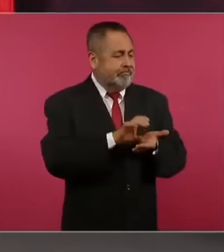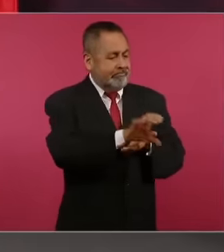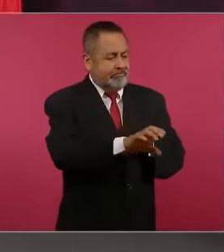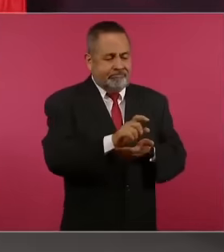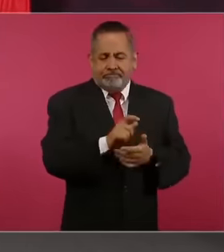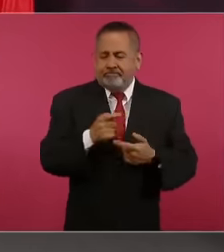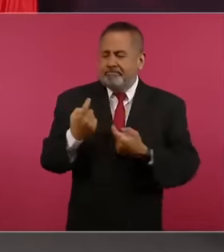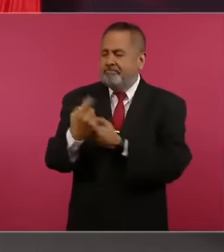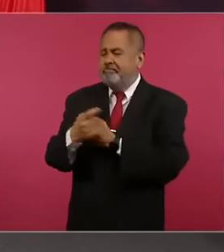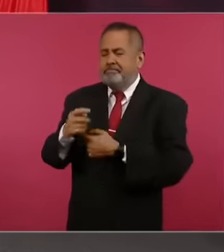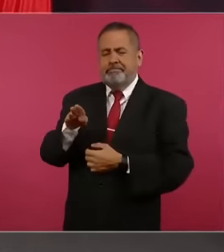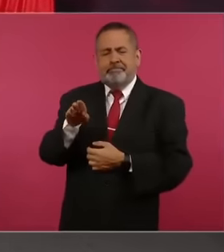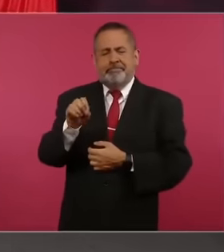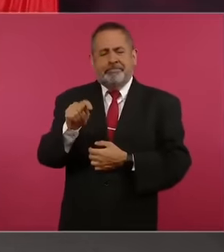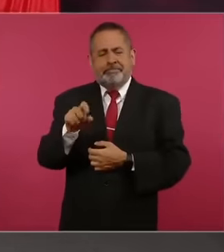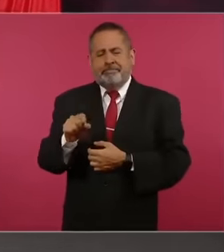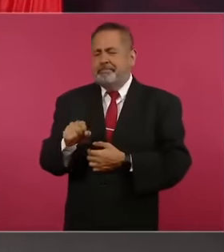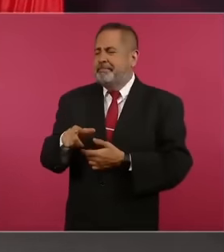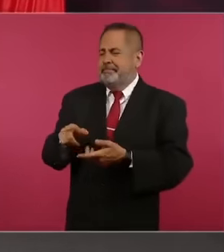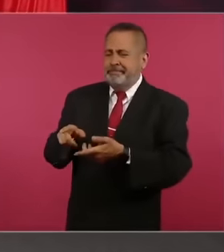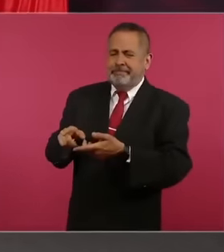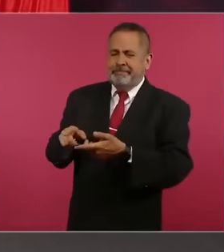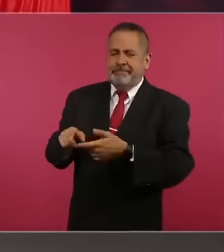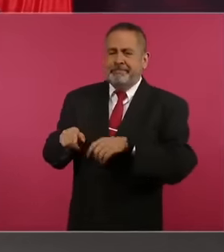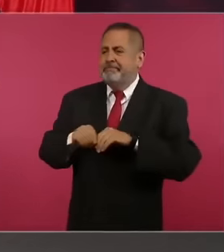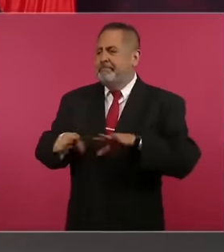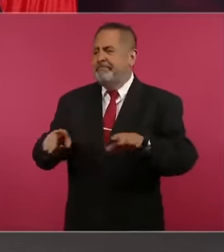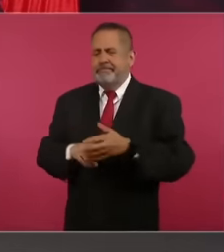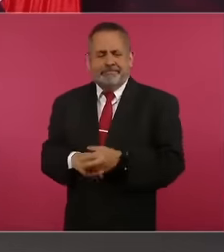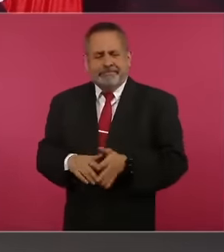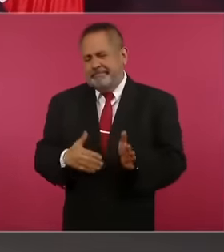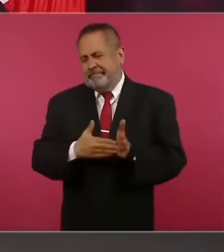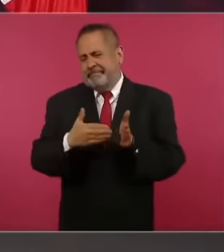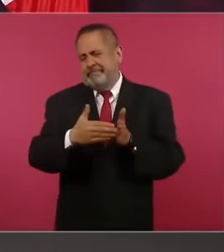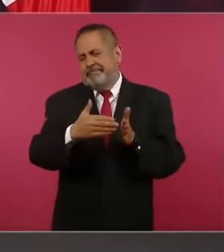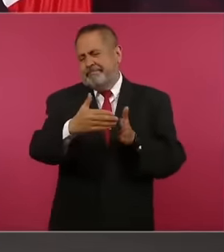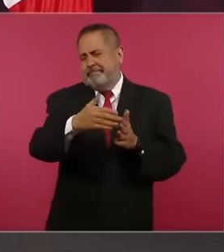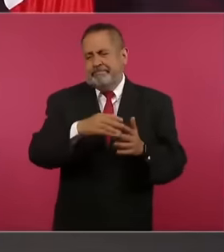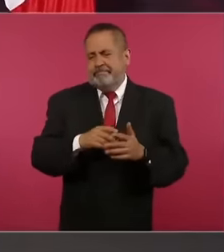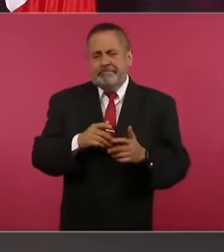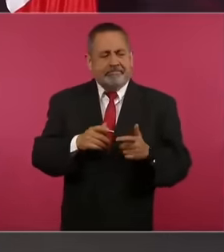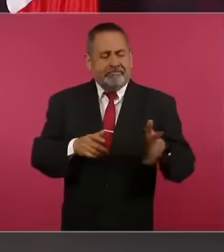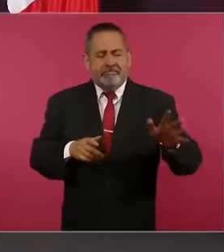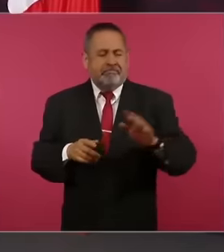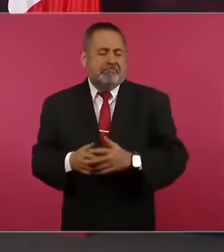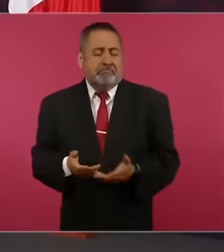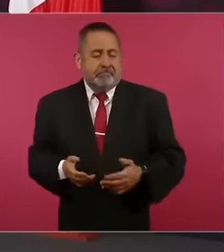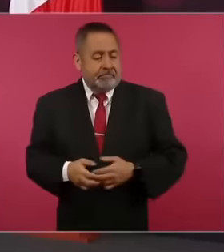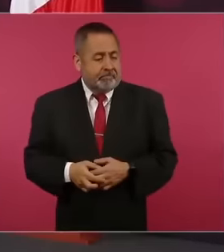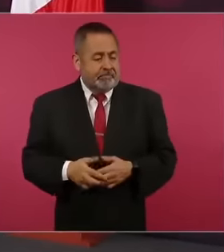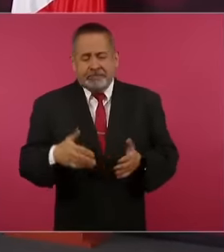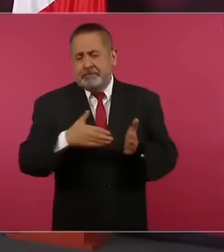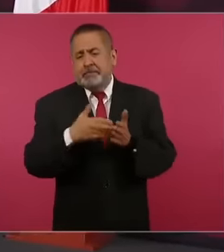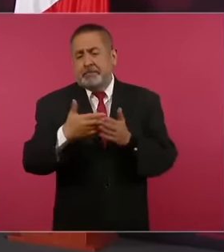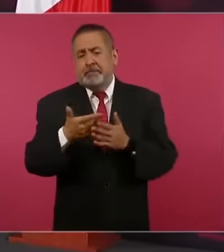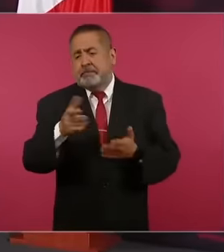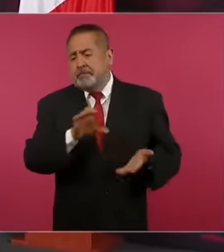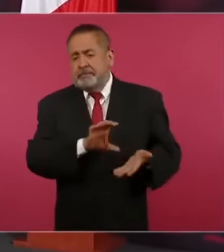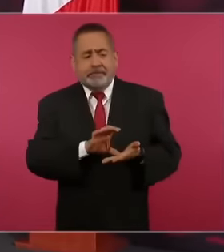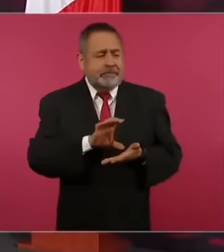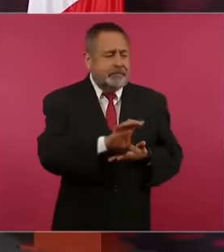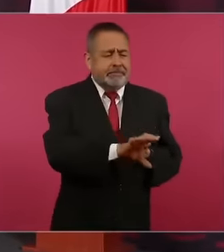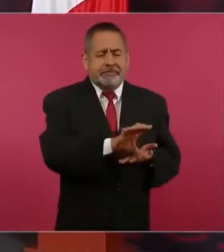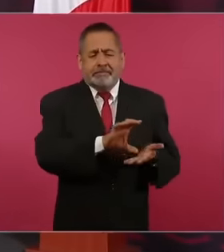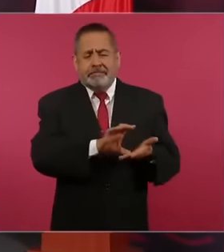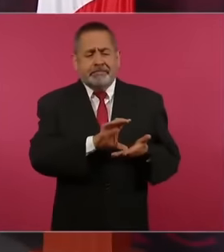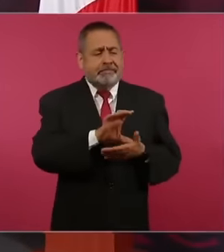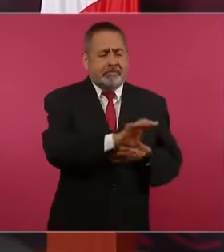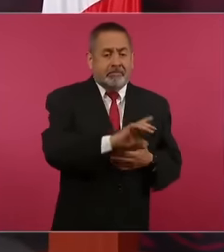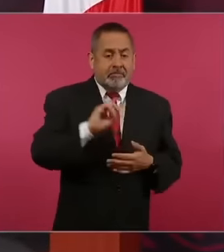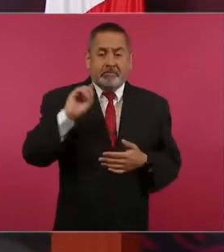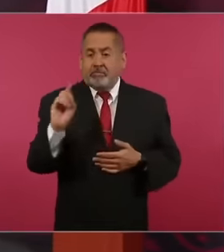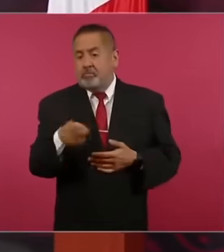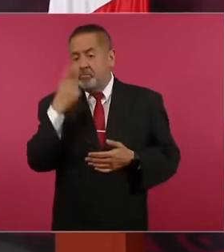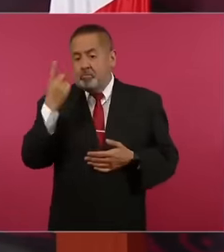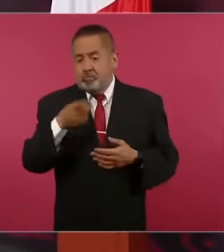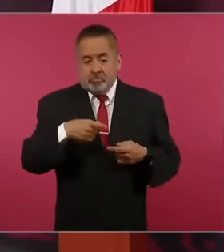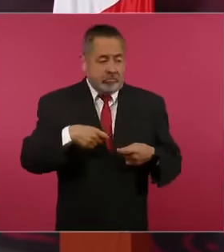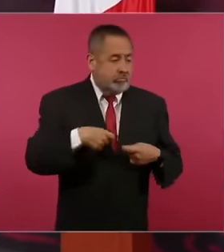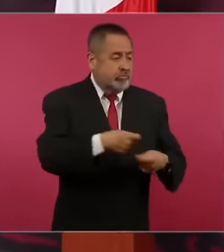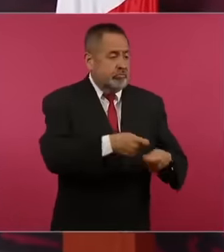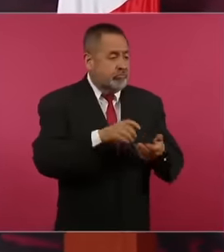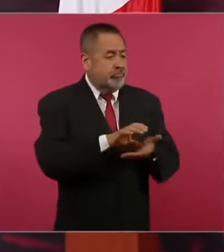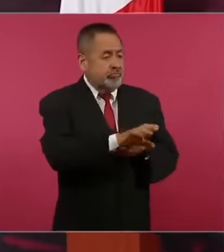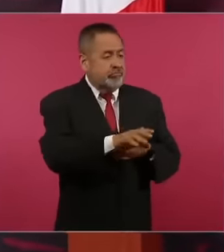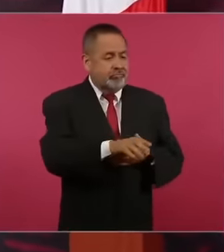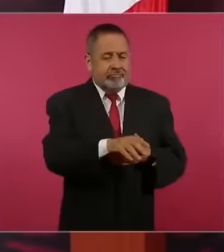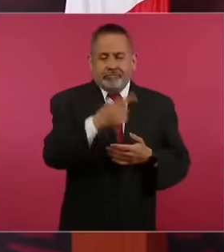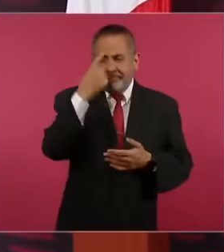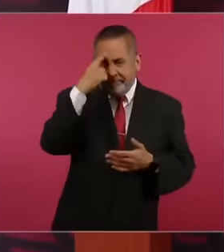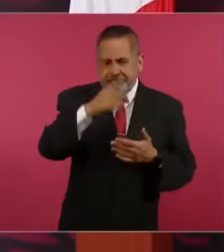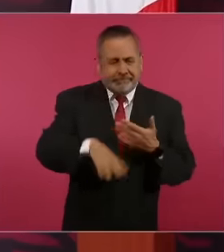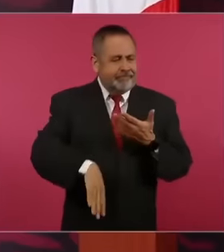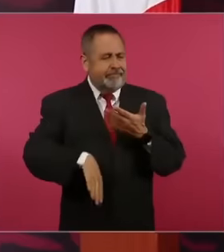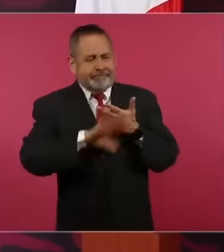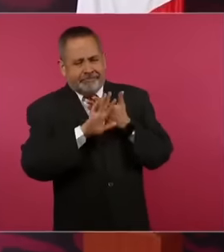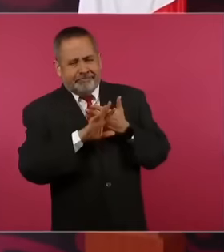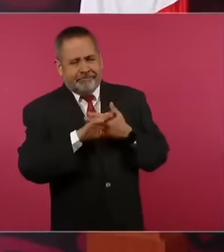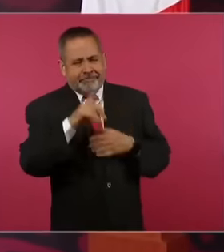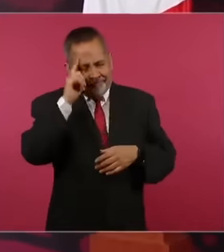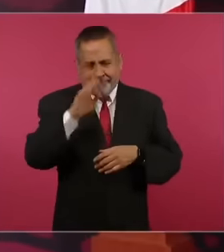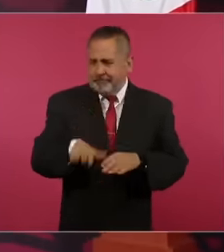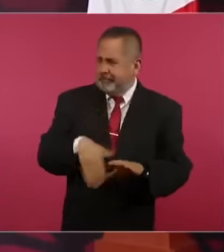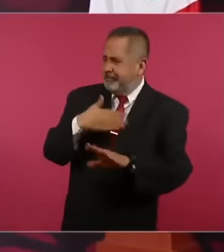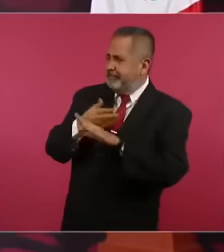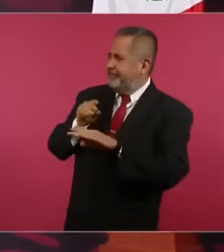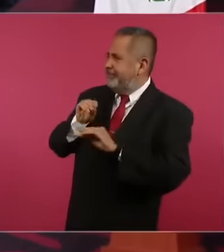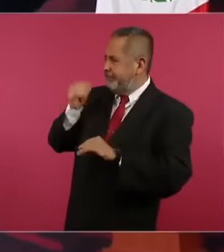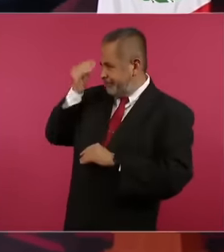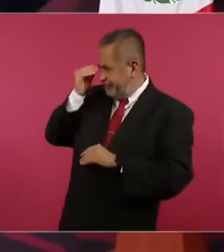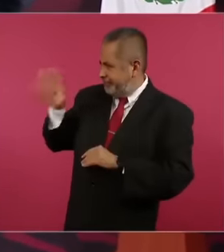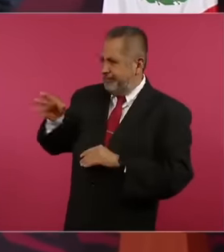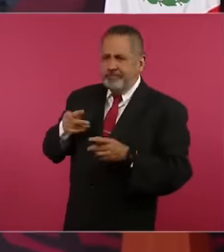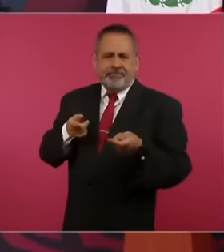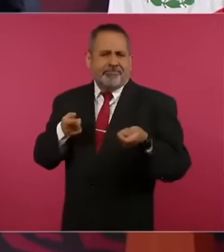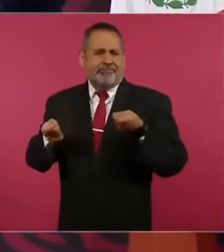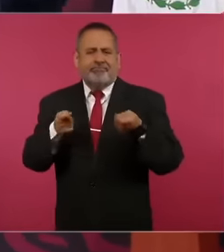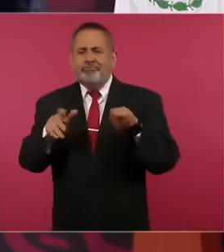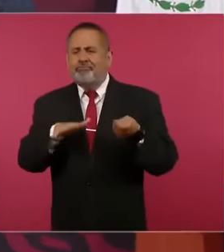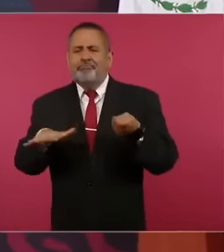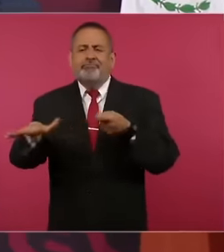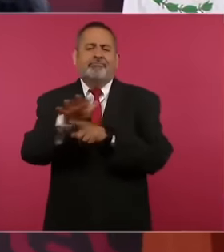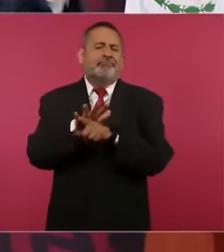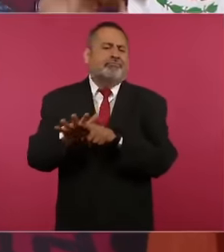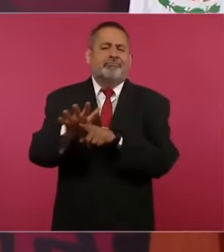Bots, millions of Bots allocate millions of dollars to try to manipulate the